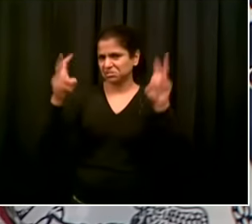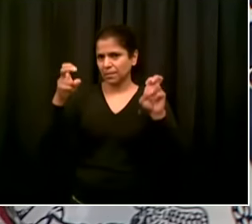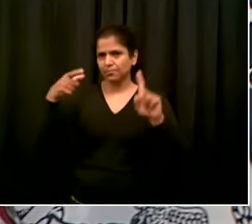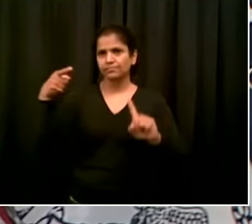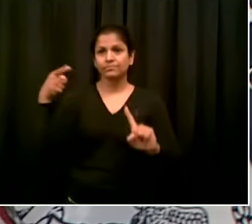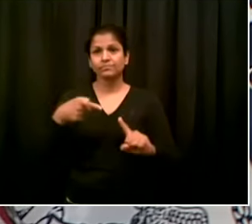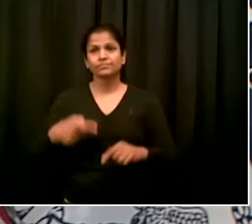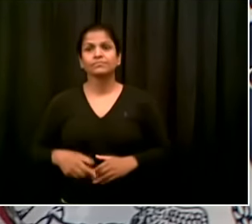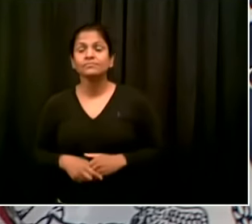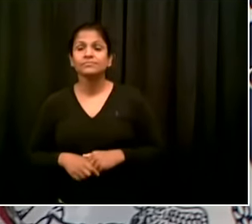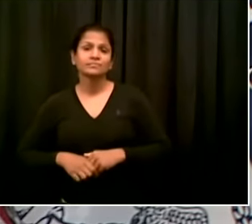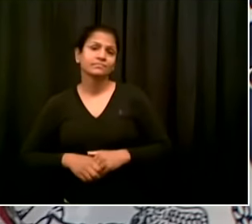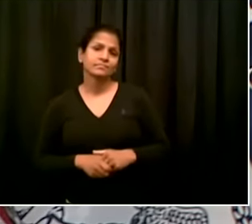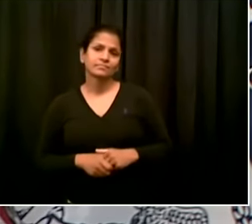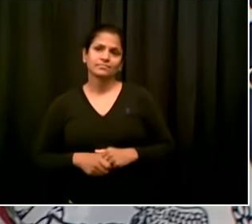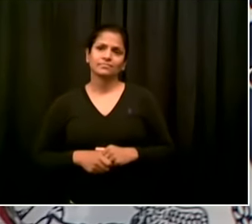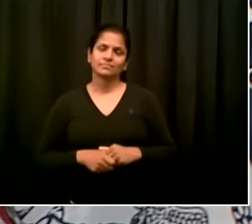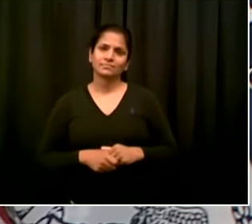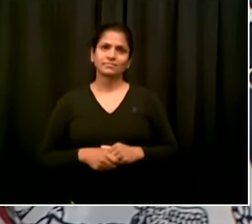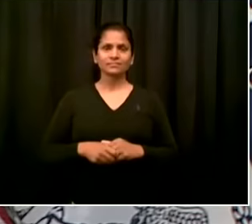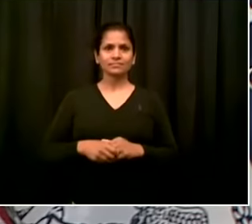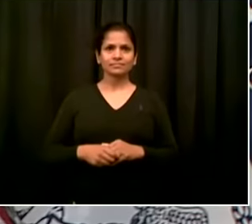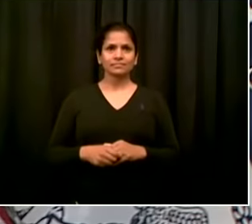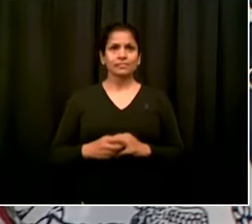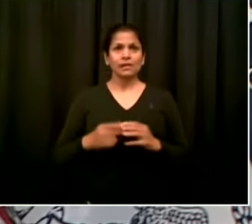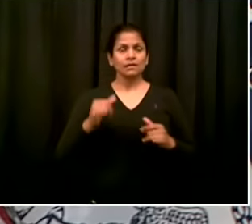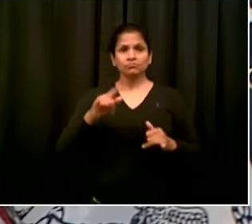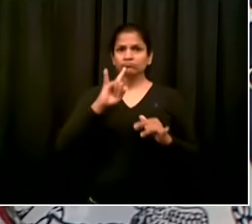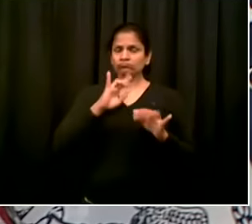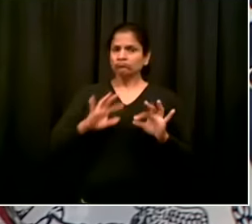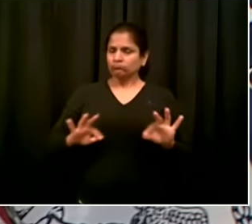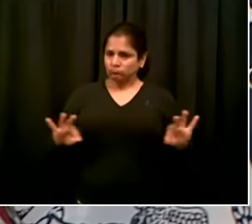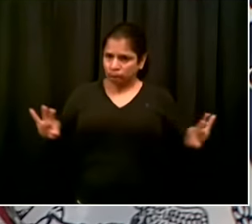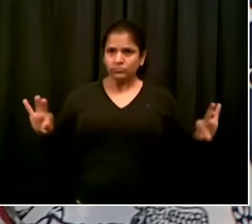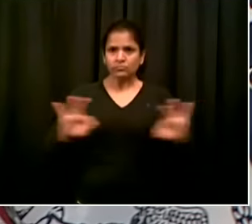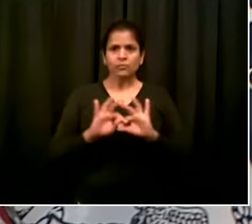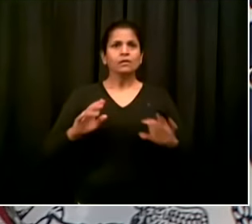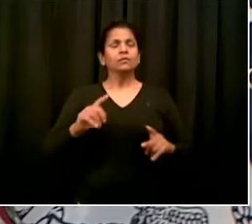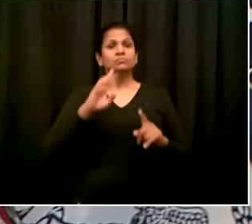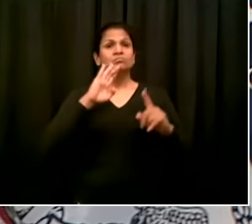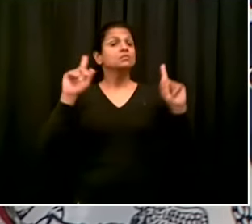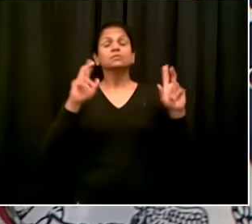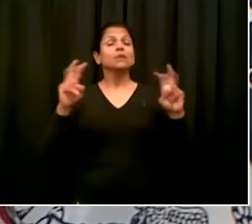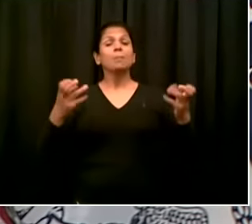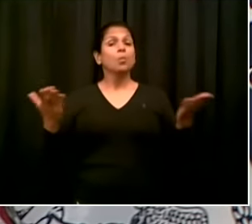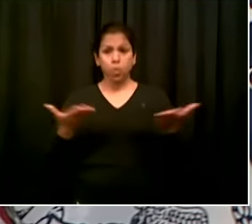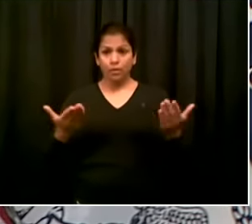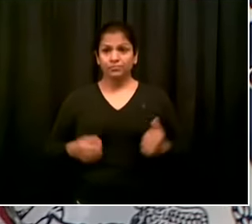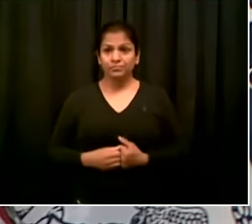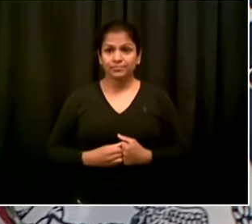RAISE THEM AND WE WILL GET THEM ANSWERS. LOOK, THIS IS HOW WE STAY